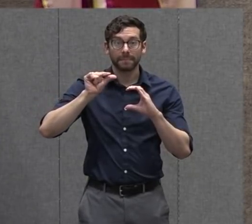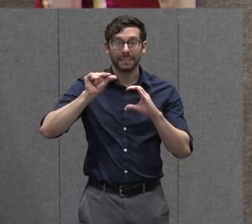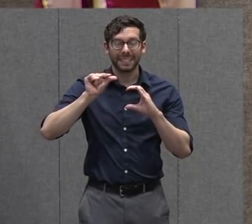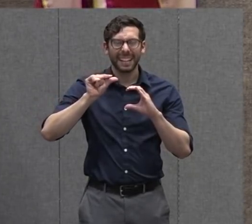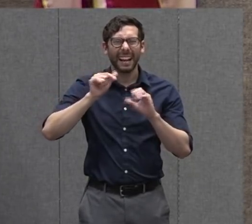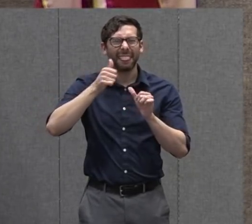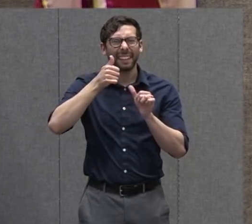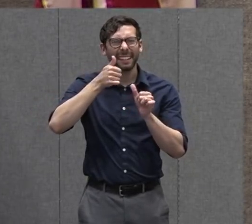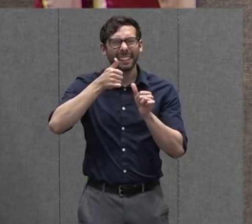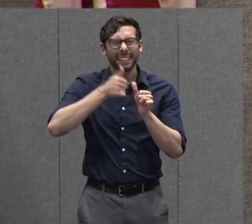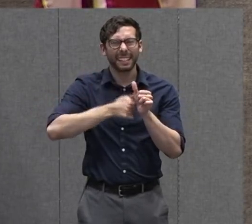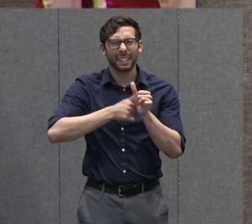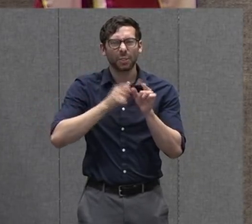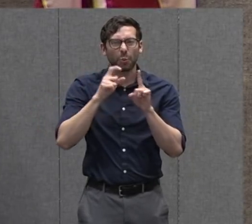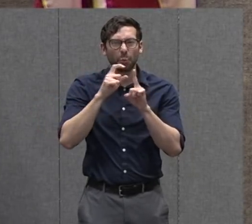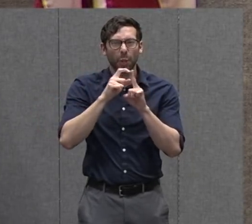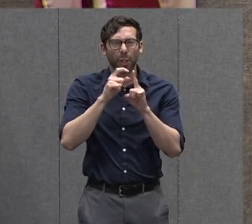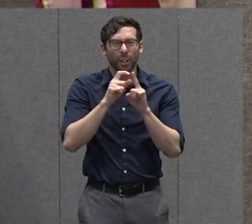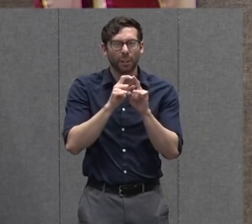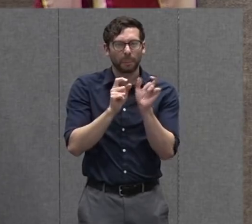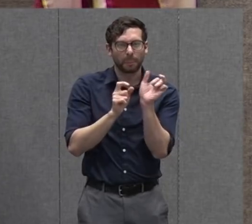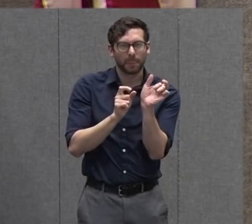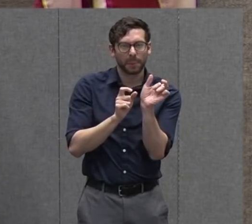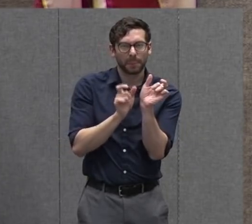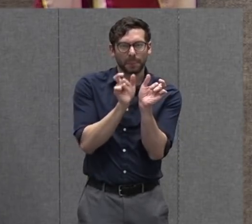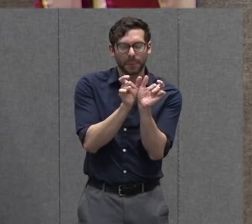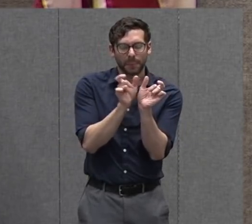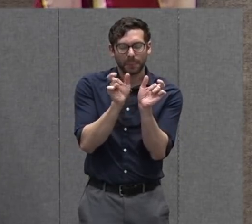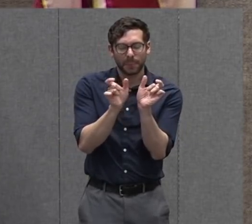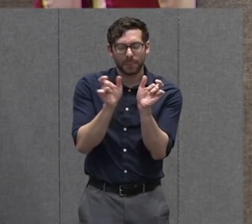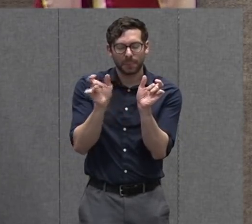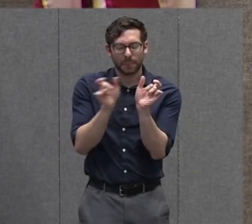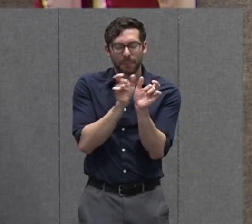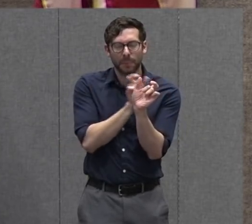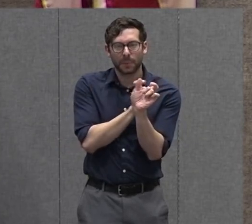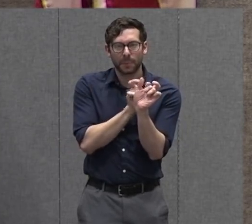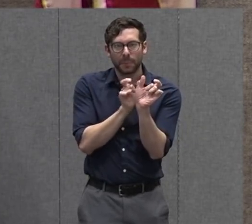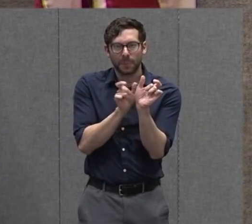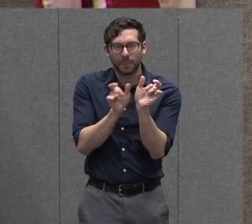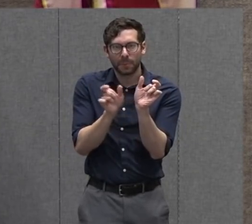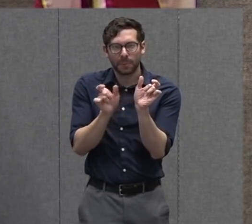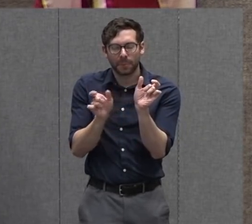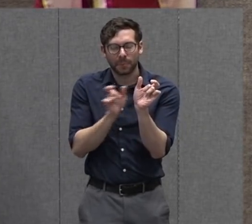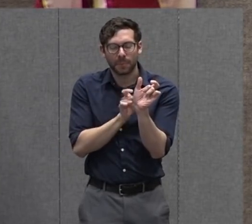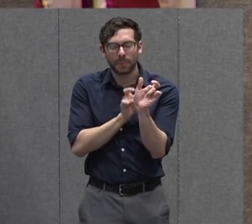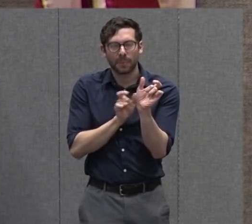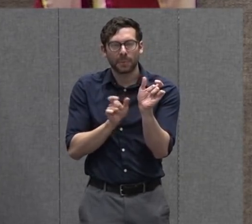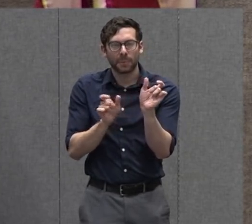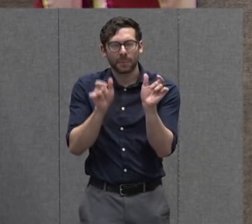[Mr. R] kinda describes the apple. And I just thought it was just a beautiful representation.